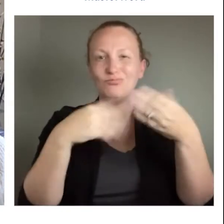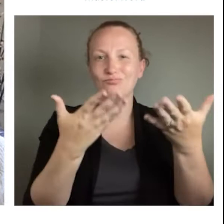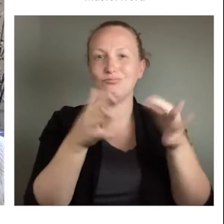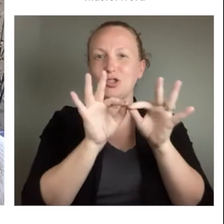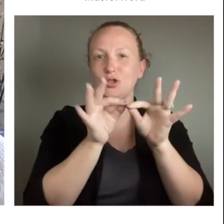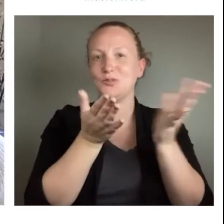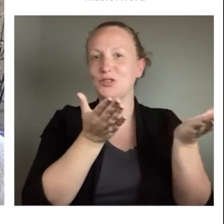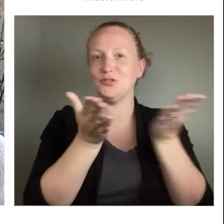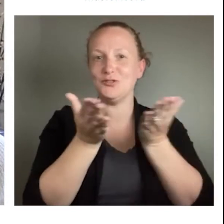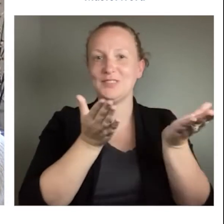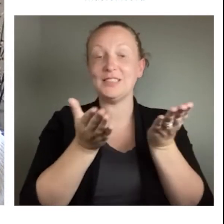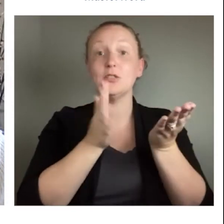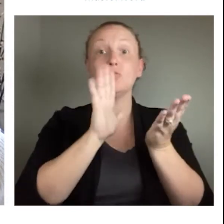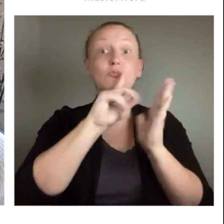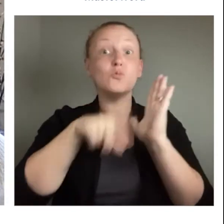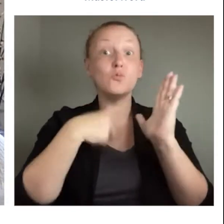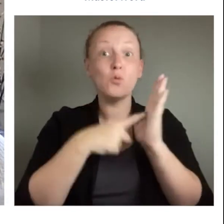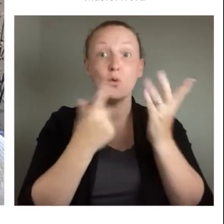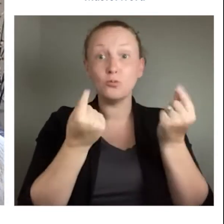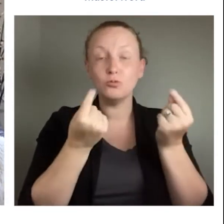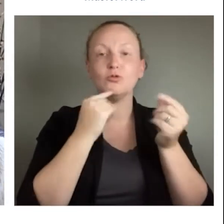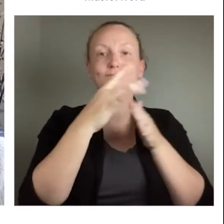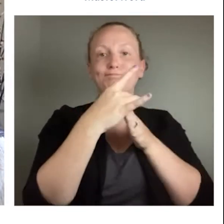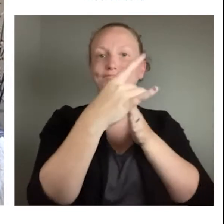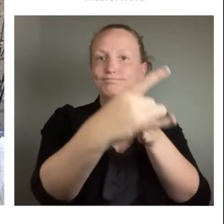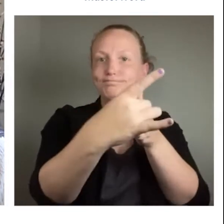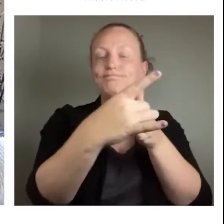And in this role she spearheads interpreting and